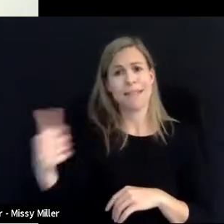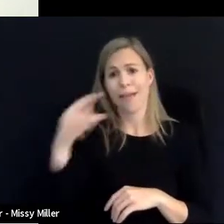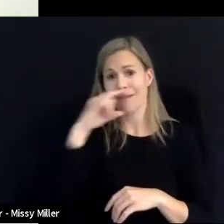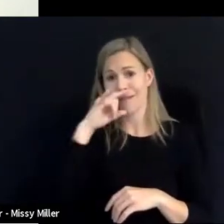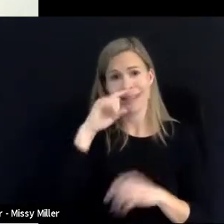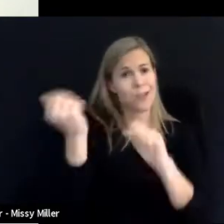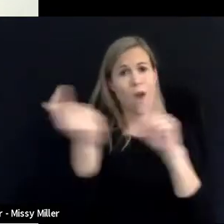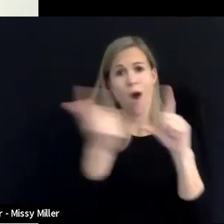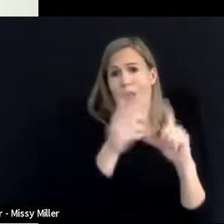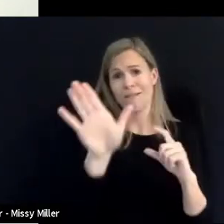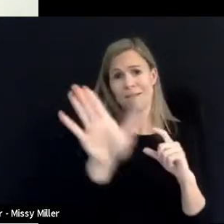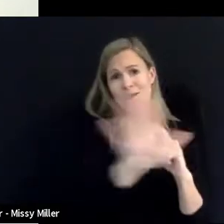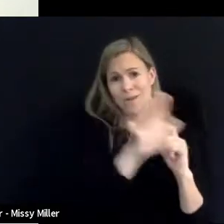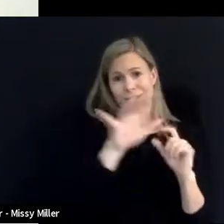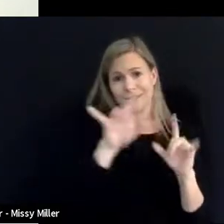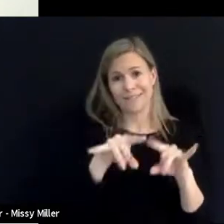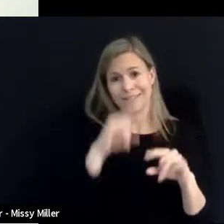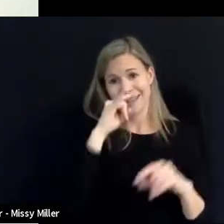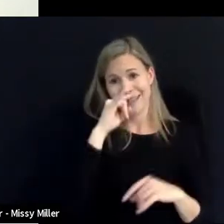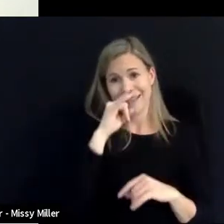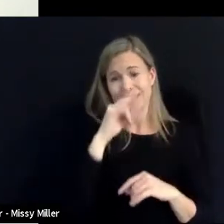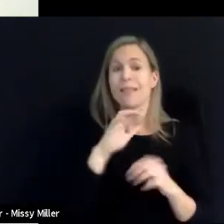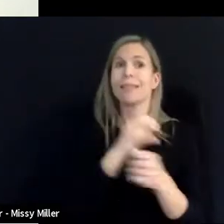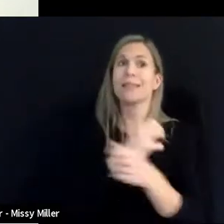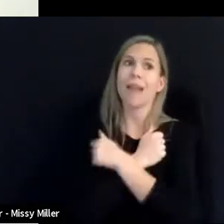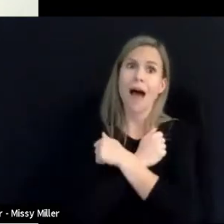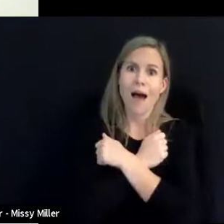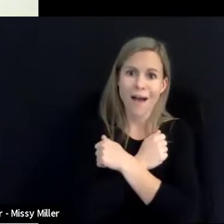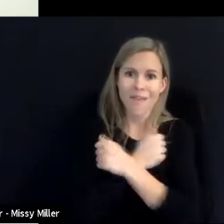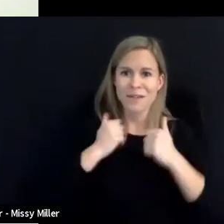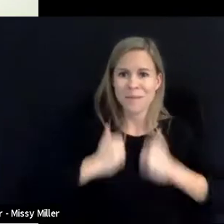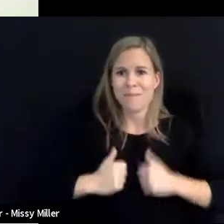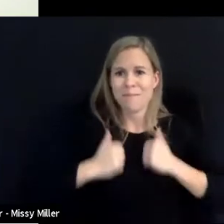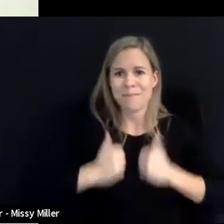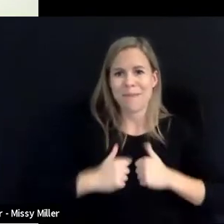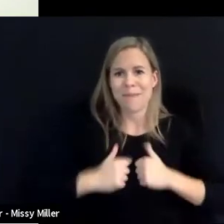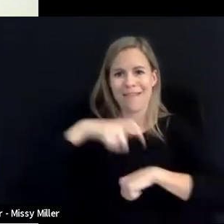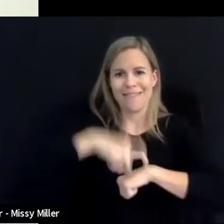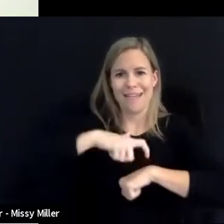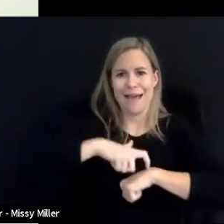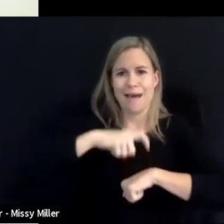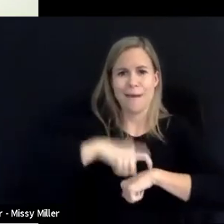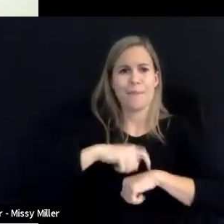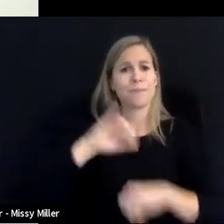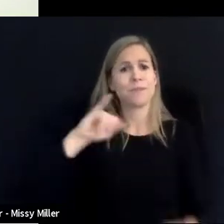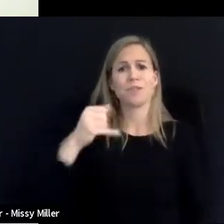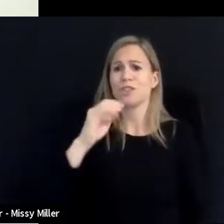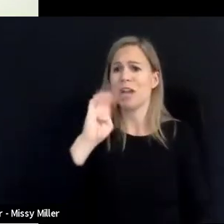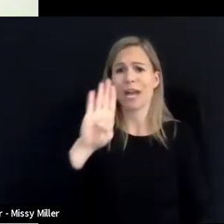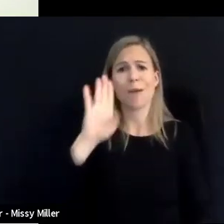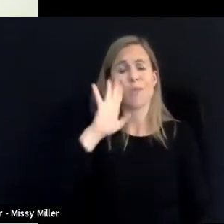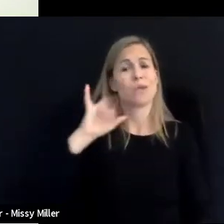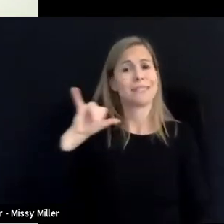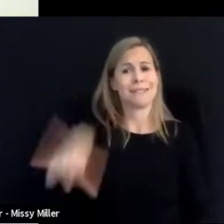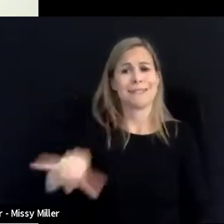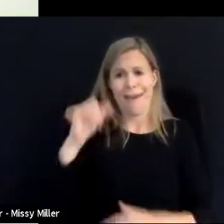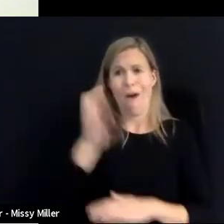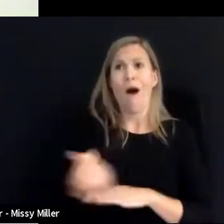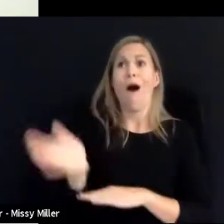those of your parents here, really loves to take a bath. Jacob would spend all day in the bathtub, if you allowed him, or he actually has,